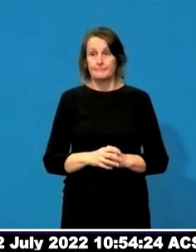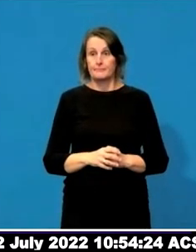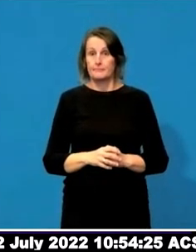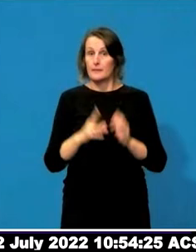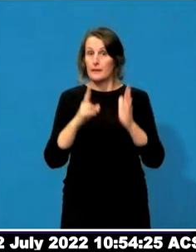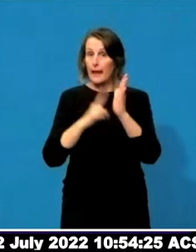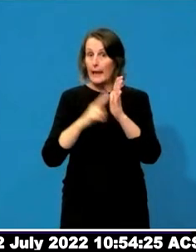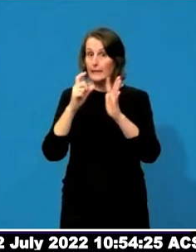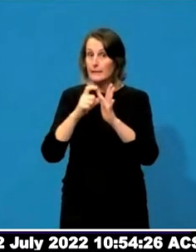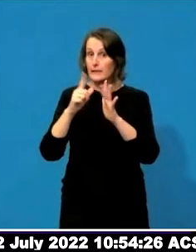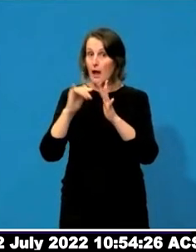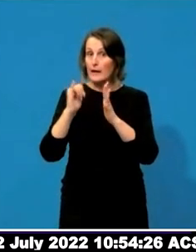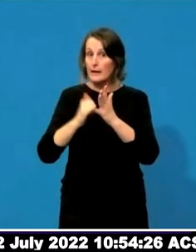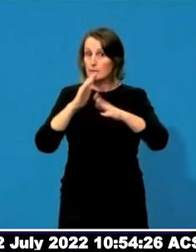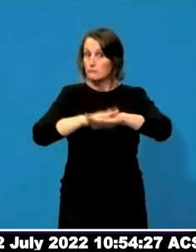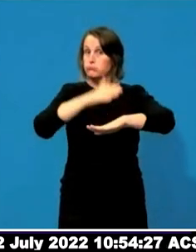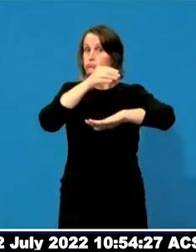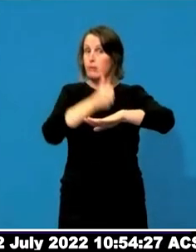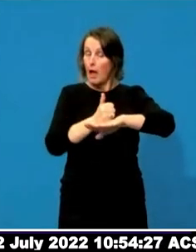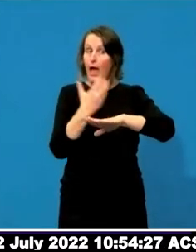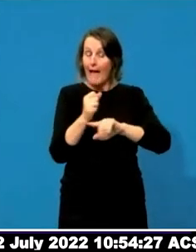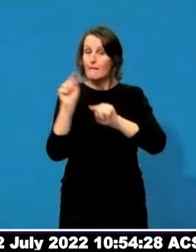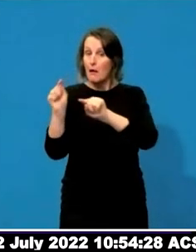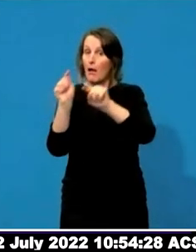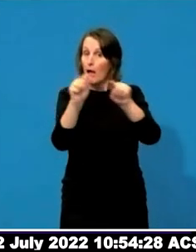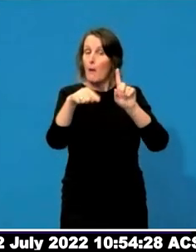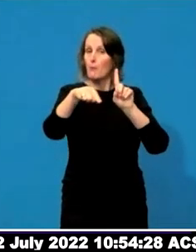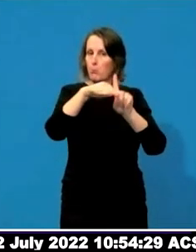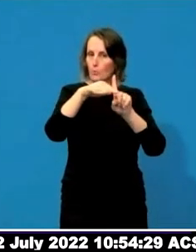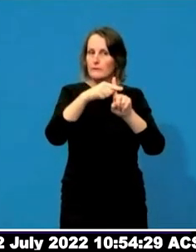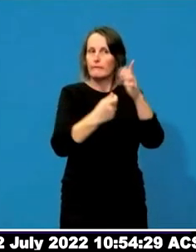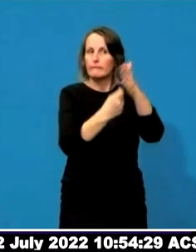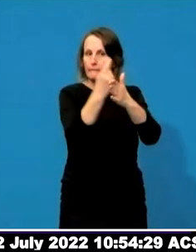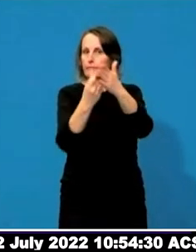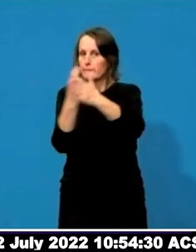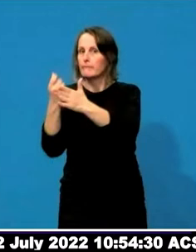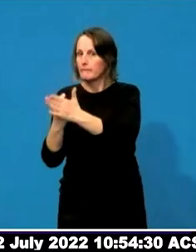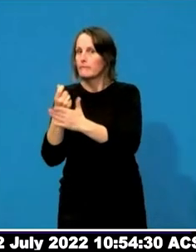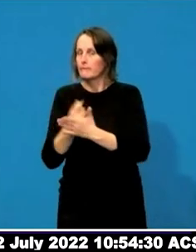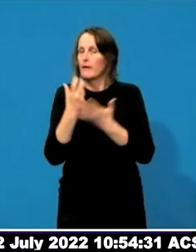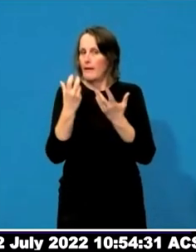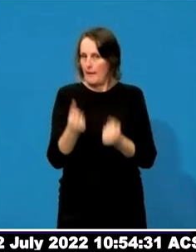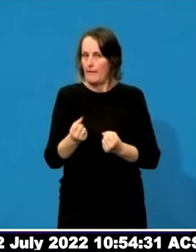in the landscape due to the NDIS, and that it has made a big difference